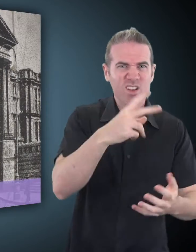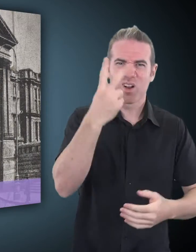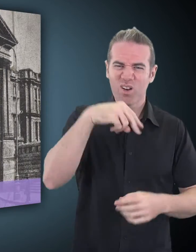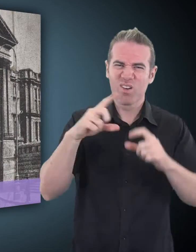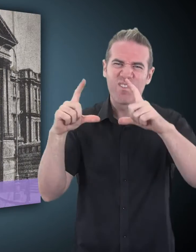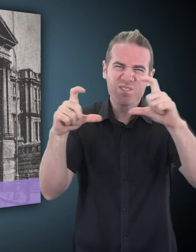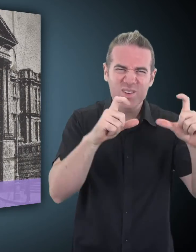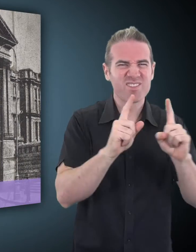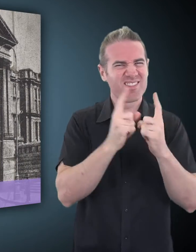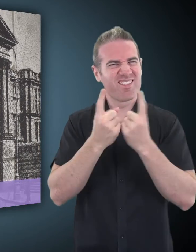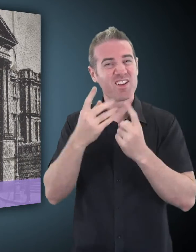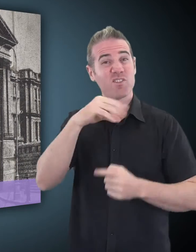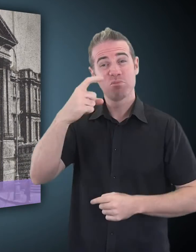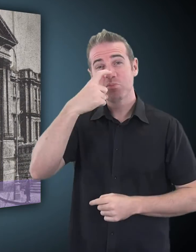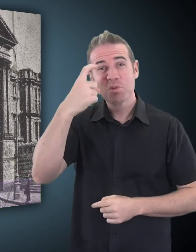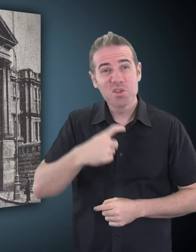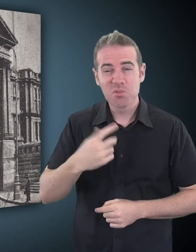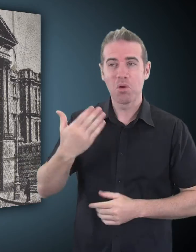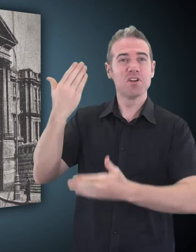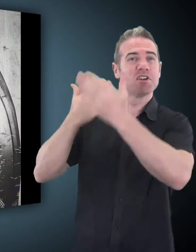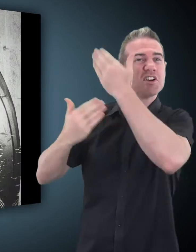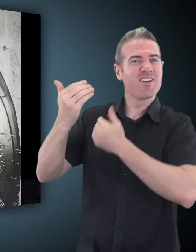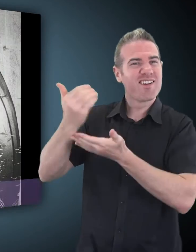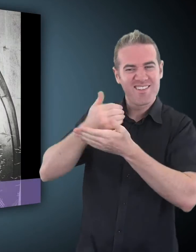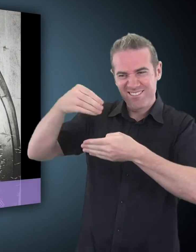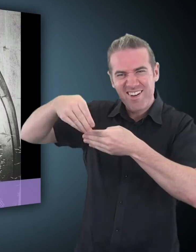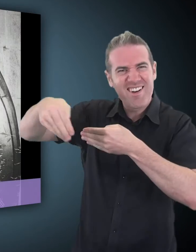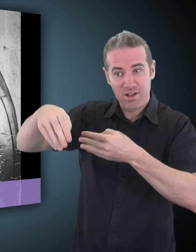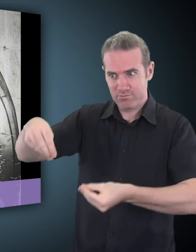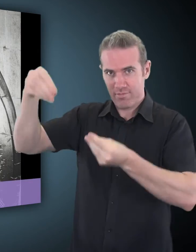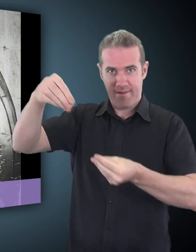He uses materials often sourced from archives and museums and questions why these have